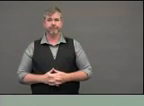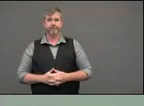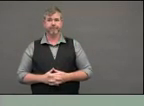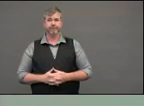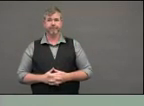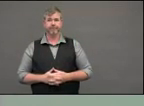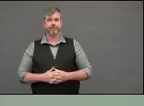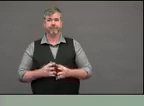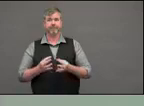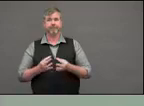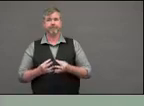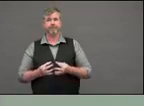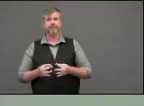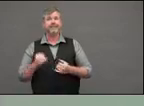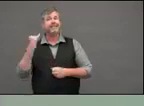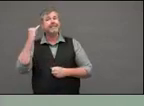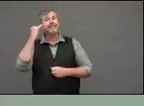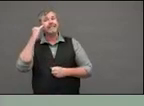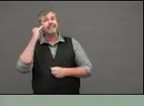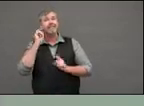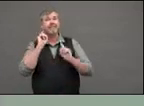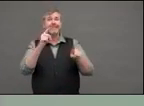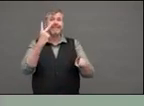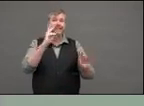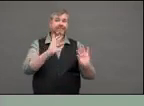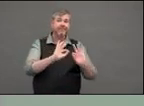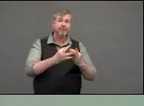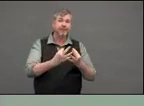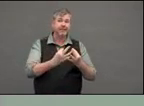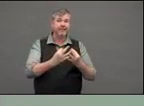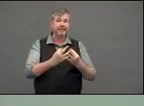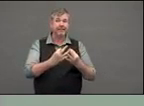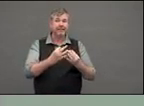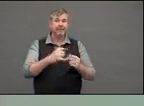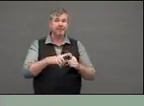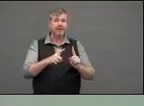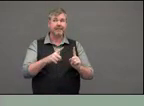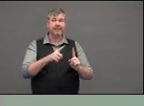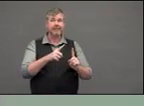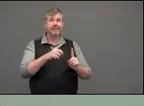you're going to go see your family and you've been out get tested make sure that you're okay first before you go and bring in